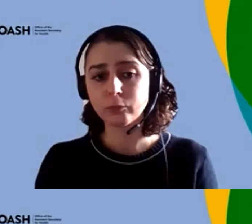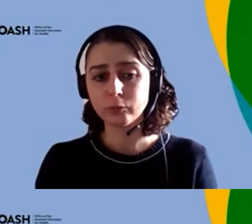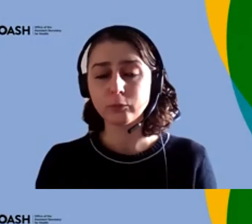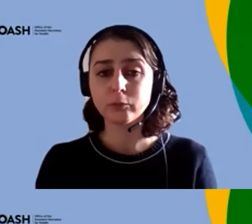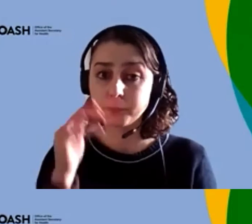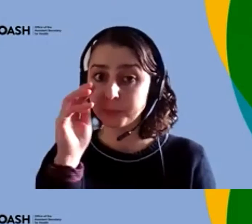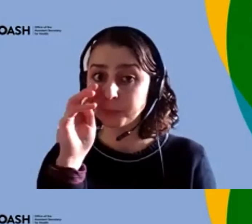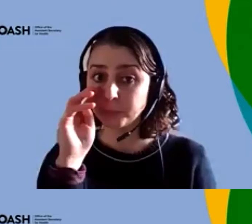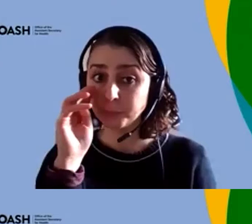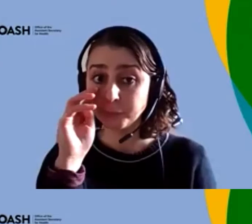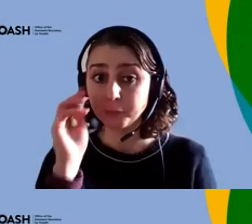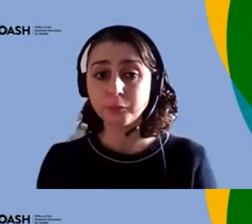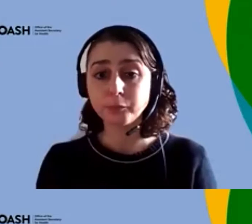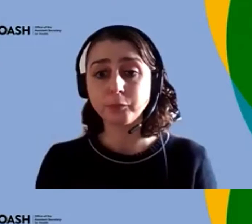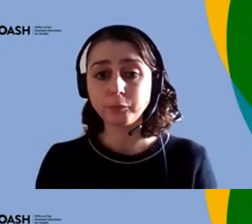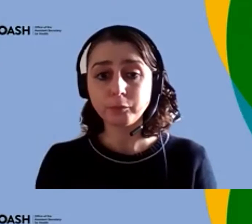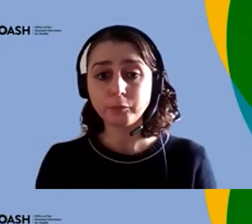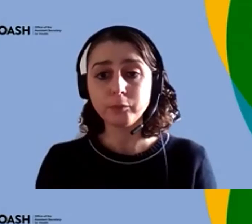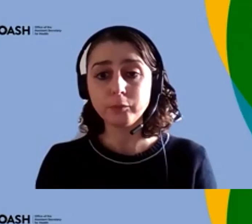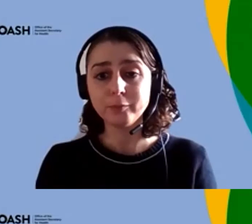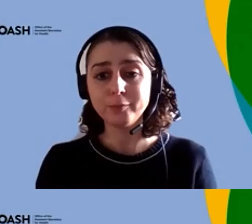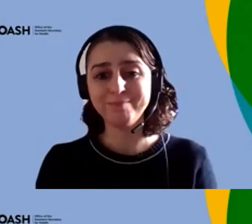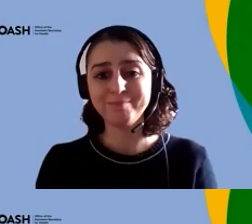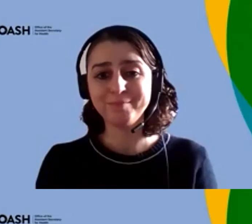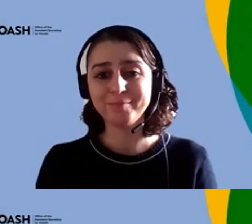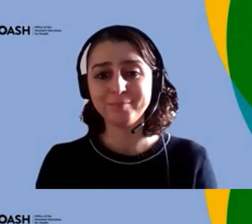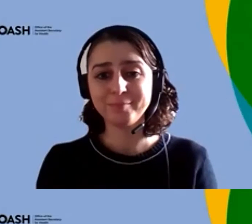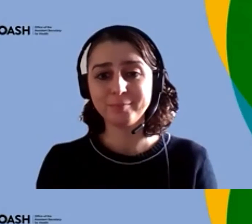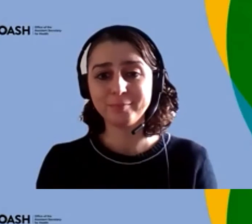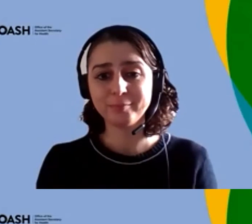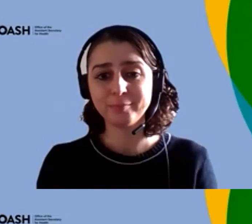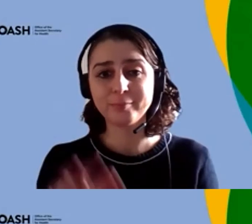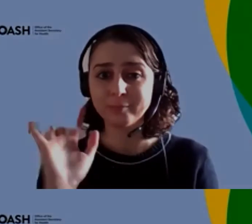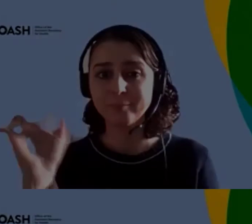we would really appreciate that. Thank you again, and have a great rest of your day.